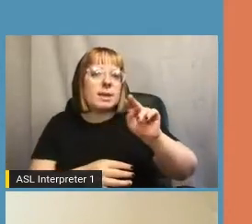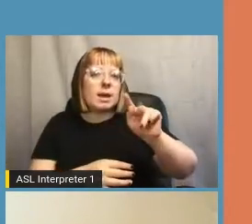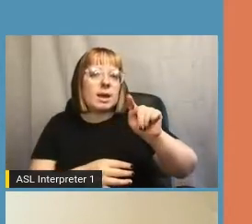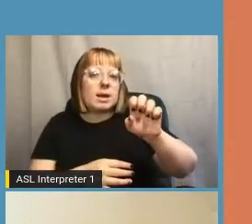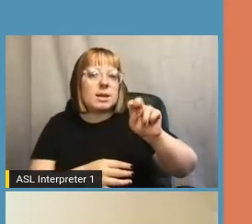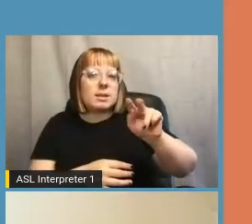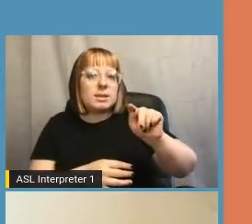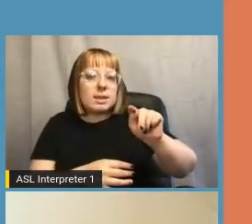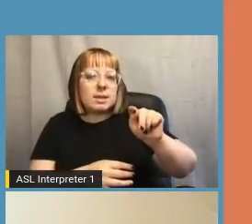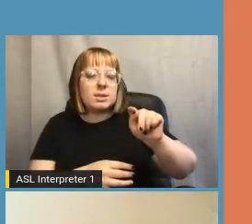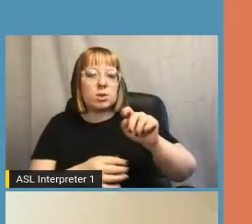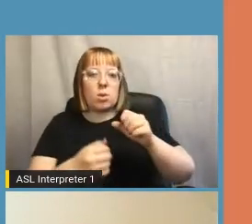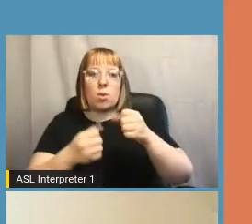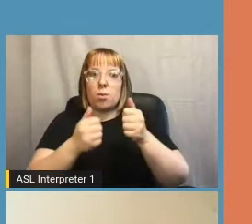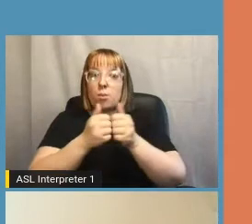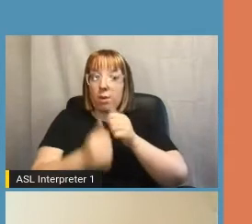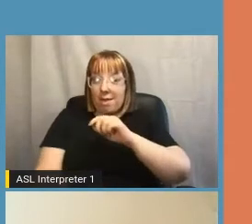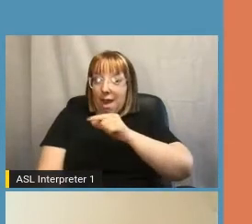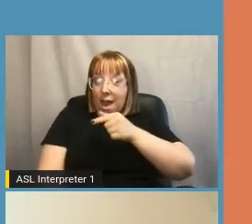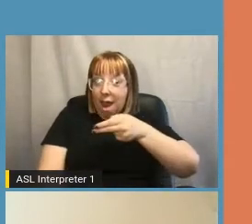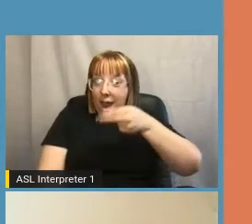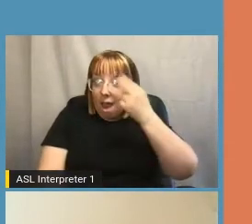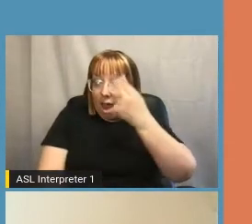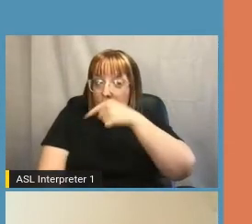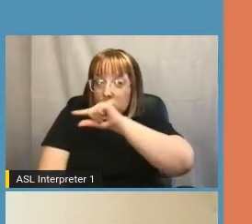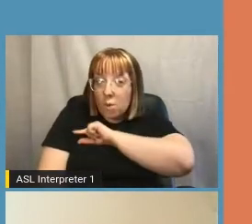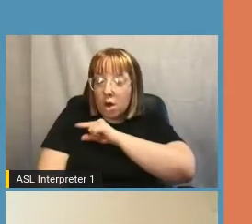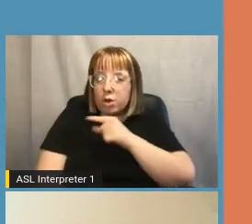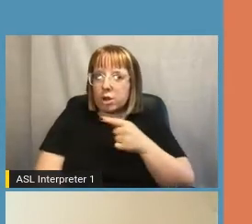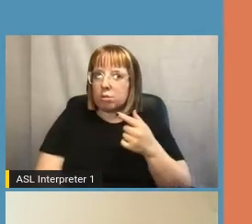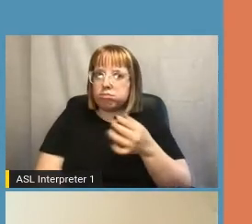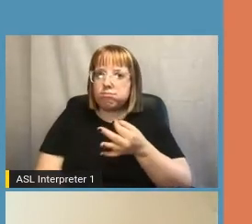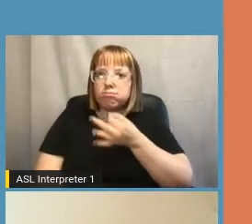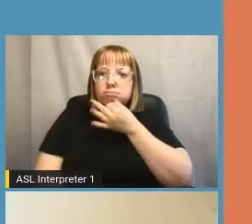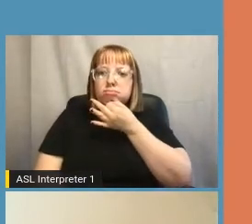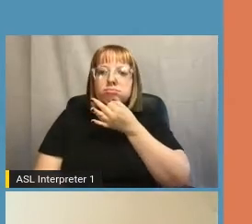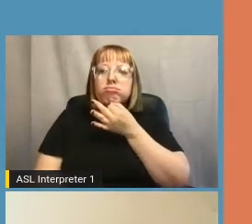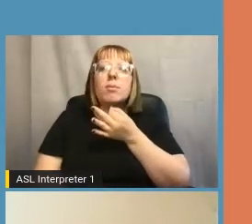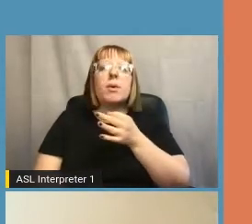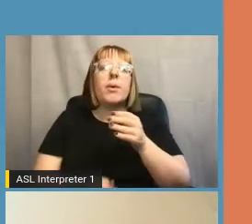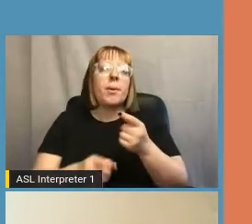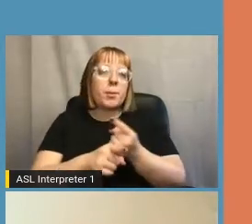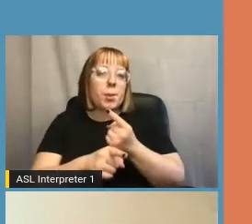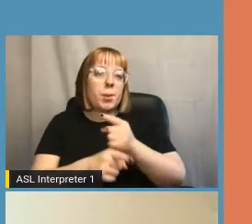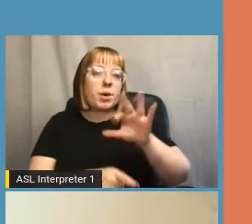content is high quality and the proper format which is really important um creating digital